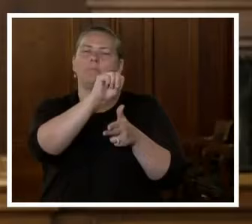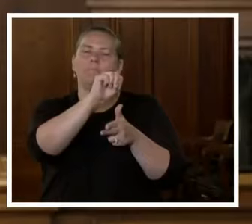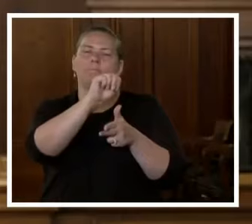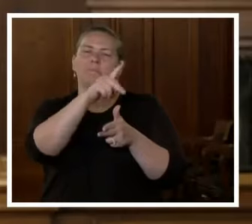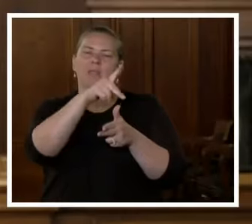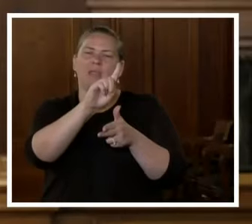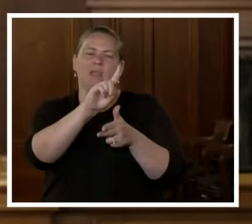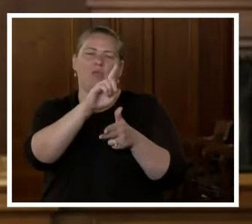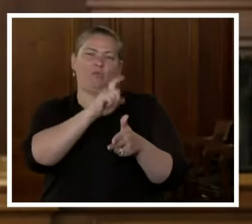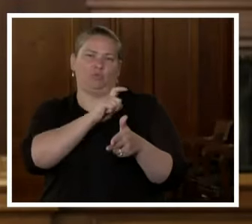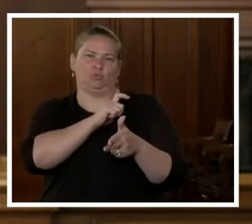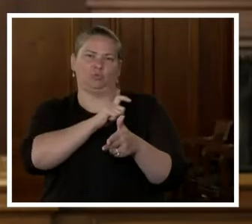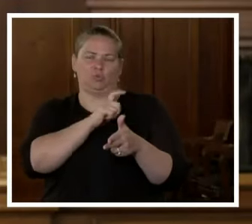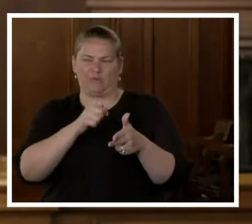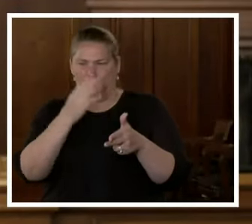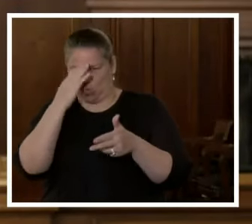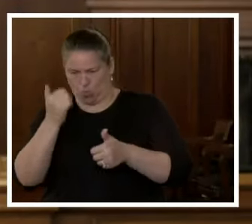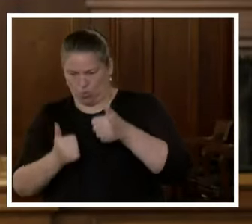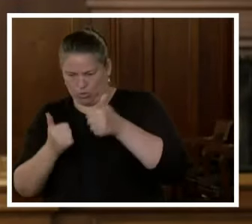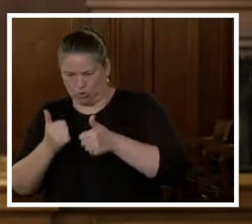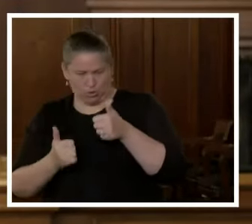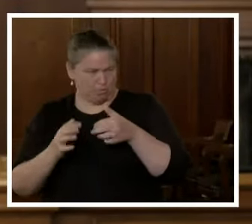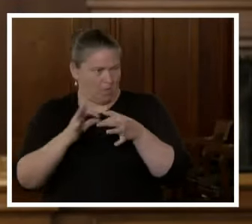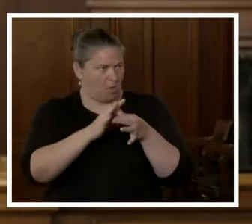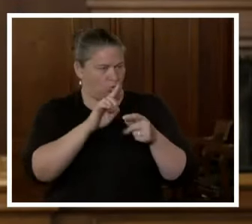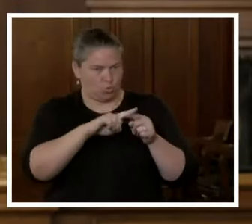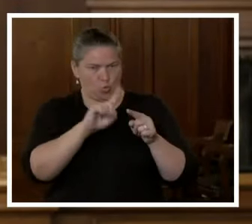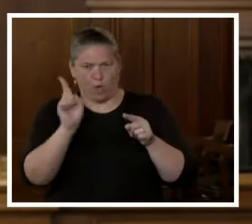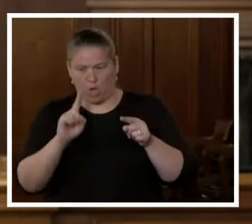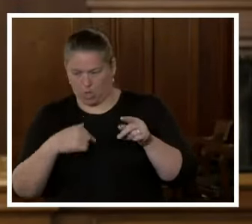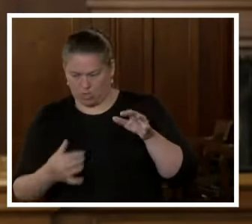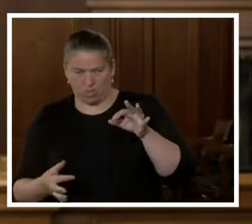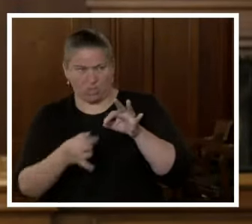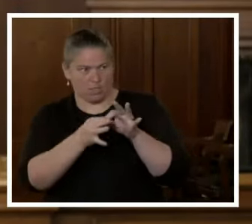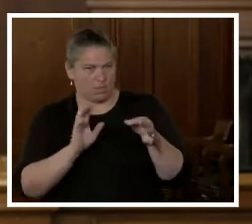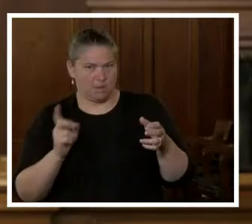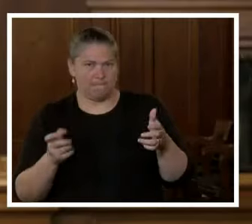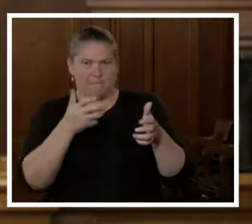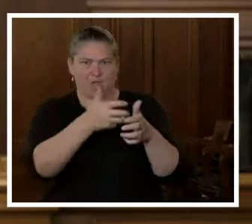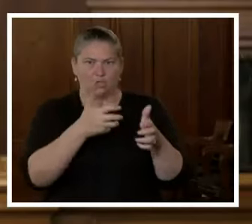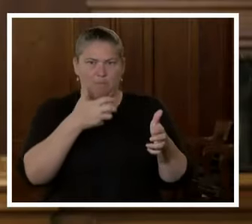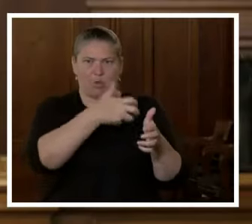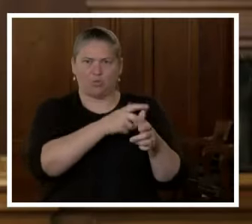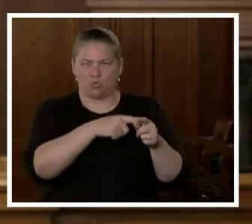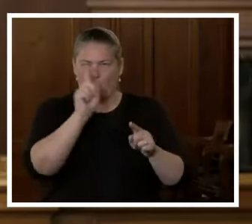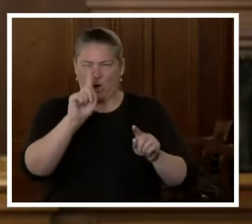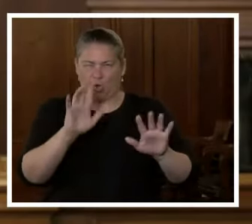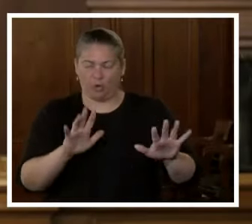SO WHAT CAN WE EXPECT? I HOPE BY MAYBE TOMORROW,